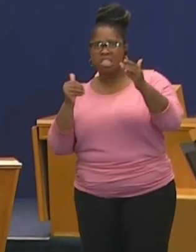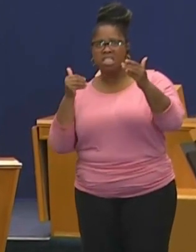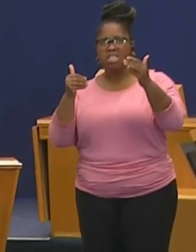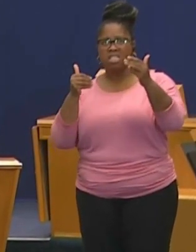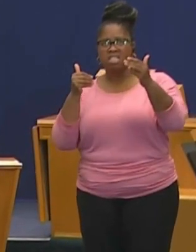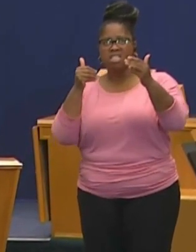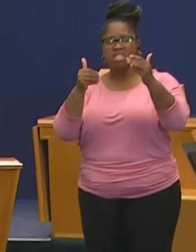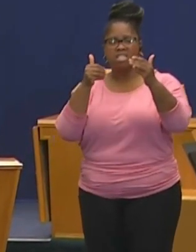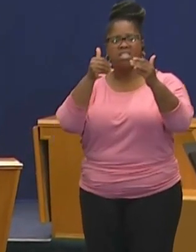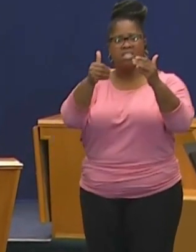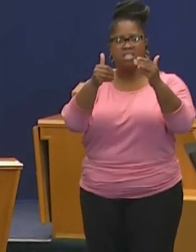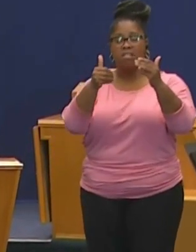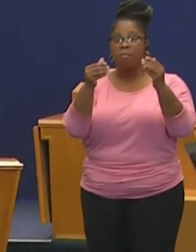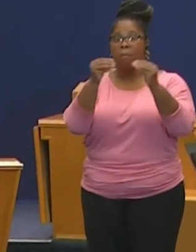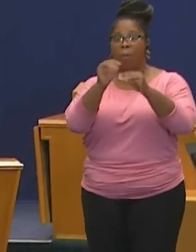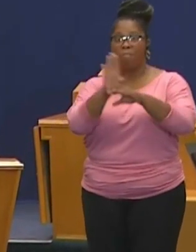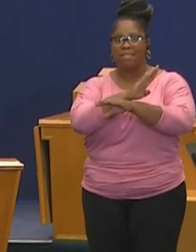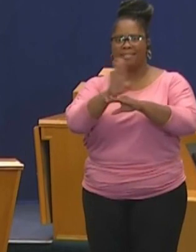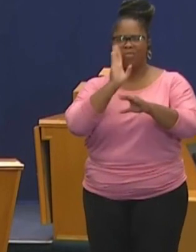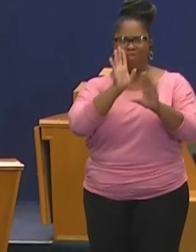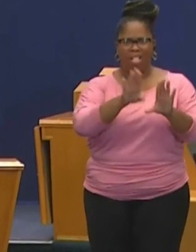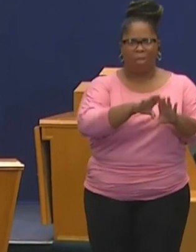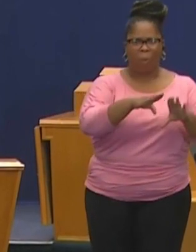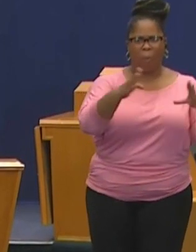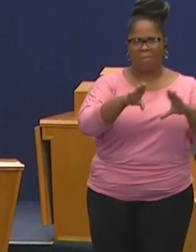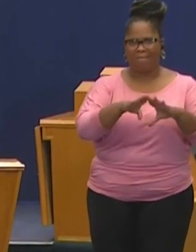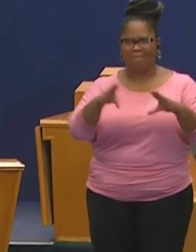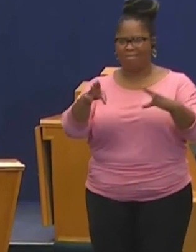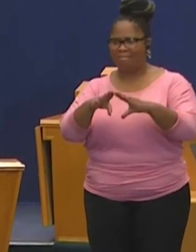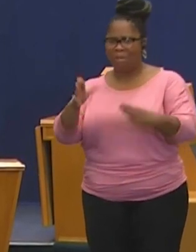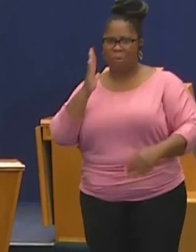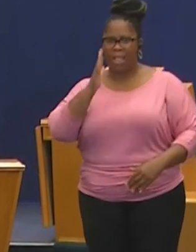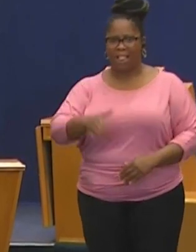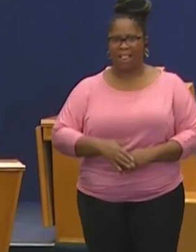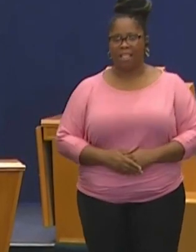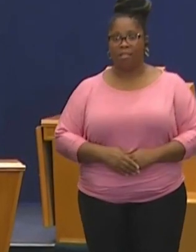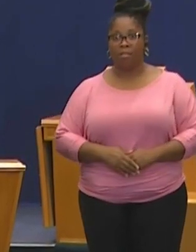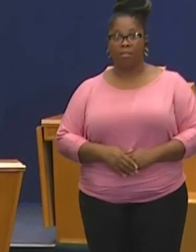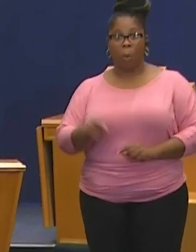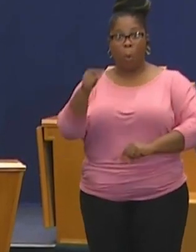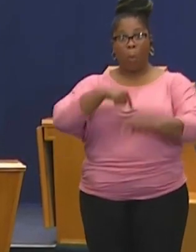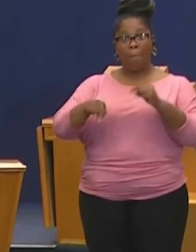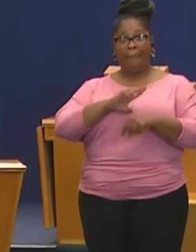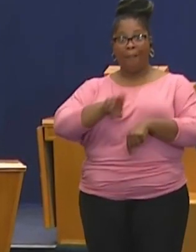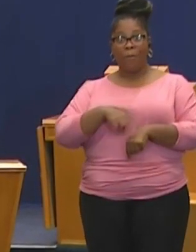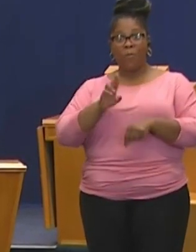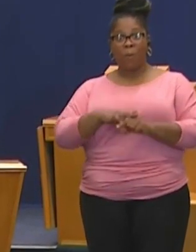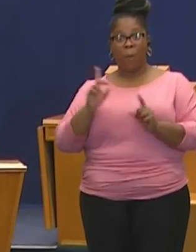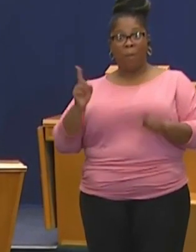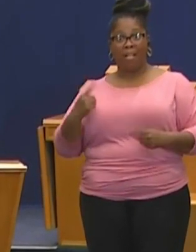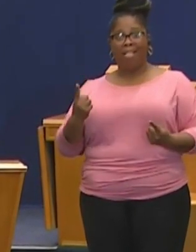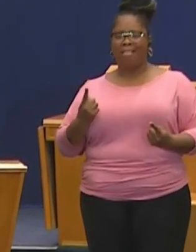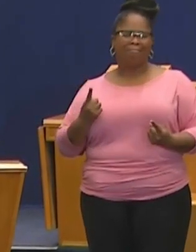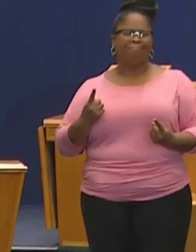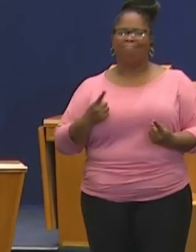TO BEING ABLE TO SEE A TIME WHEN MORE PEOPLE ARE GOING TO BE ABLE TO GO BACK TO WORK AND THERE WILL BE MORE PLACES THAT WILL